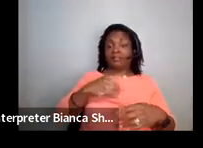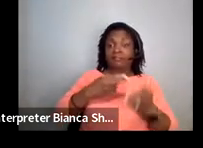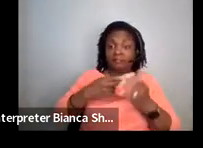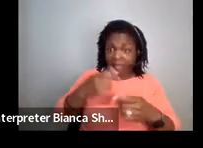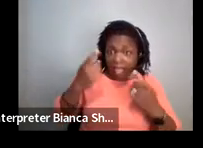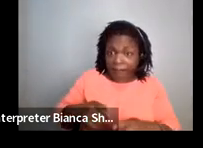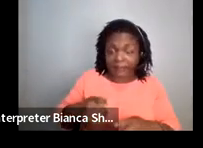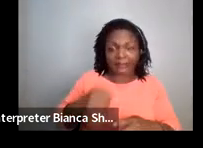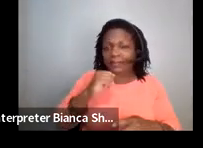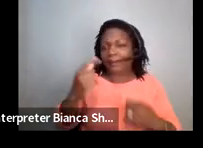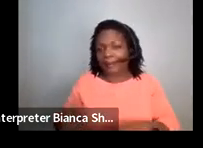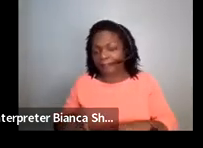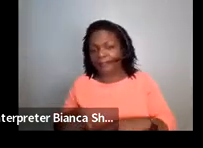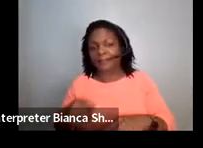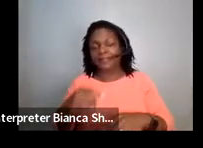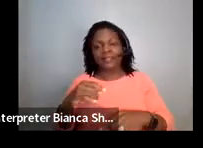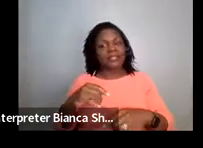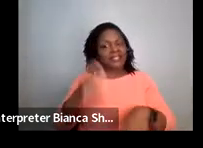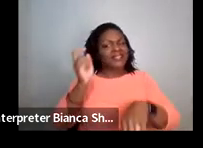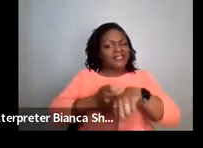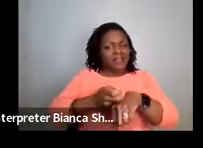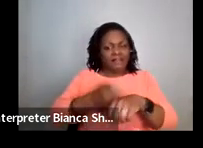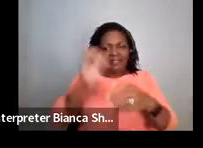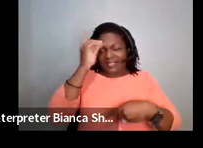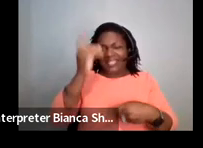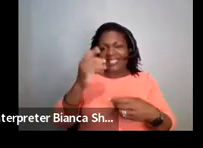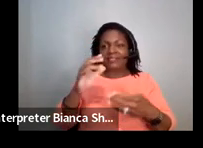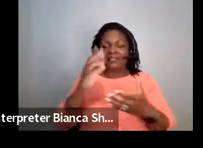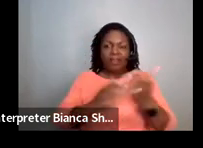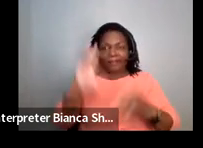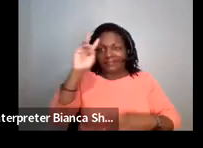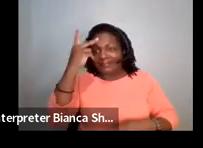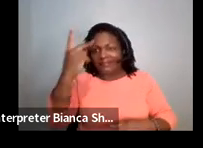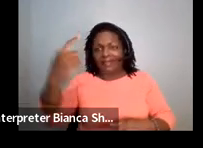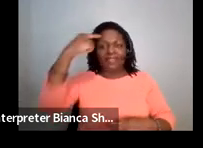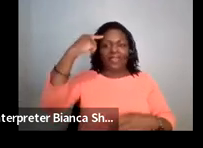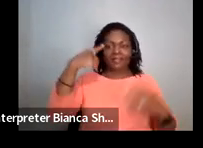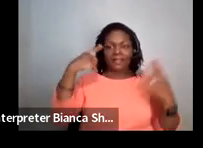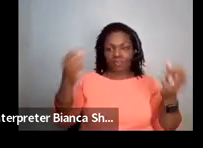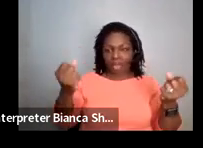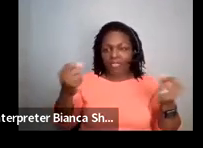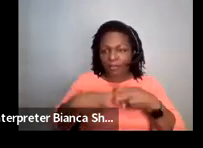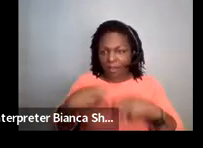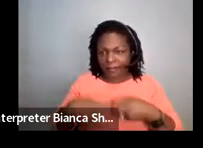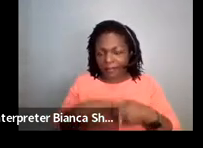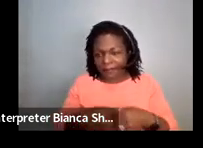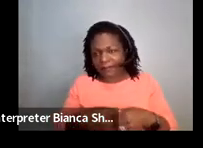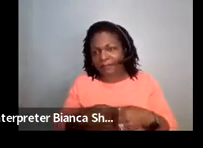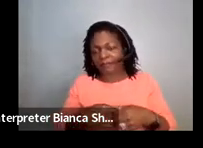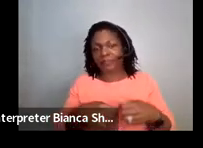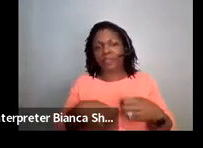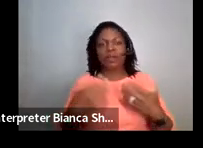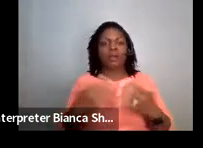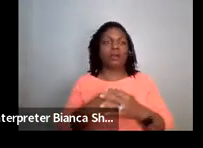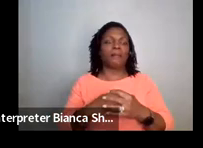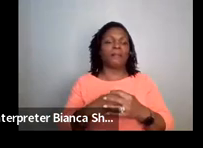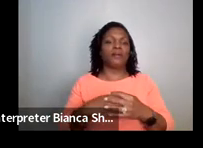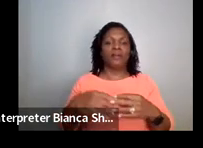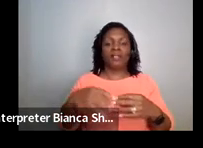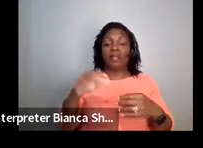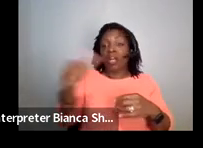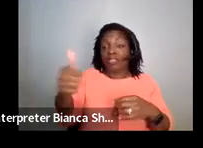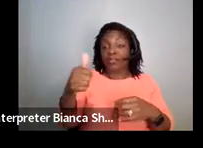It's a very tough, tough disease. on those caregivers There's also frontal temporal lobe dementia, where something happens to the front of your brain.